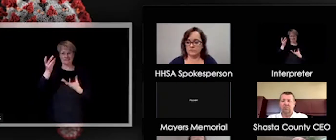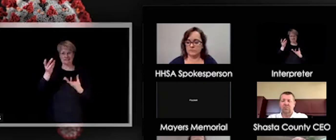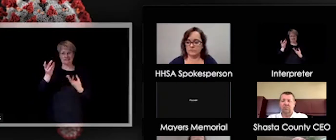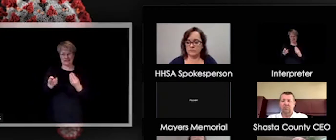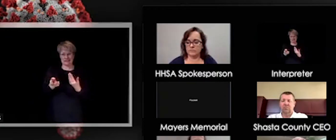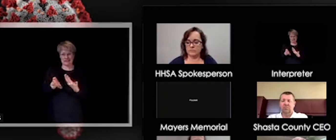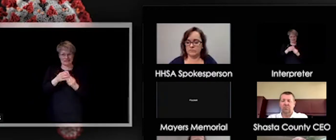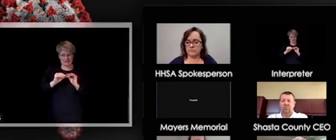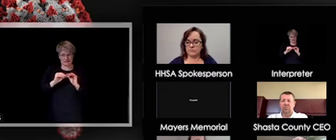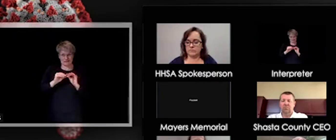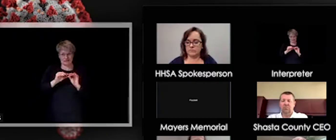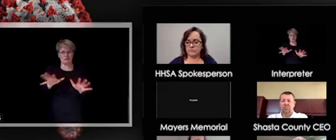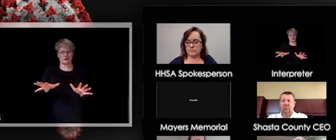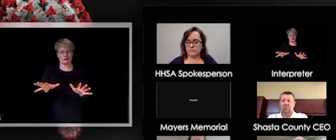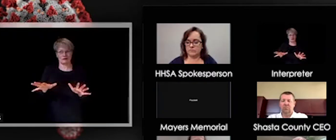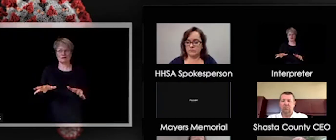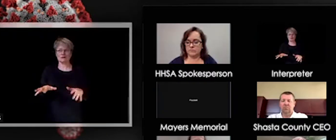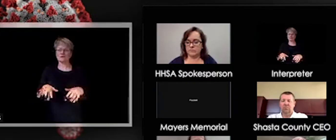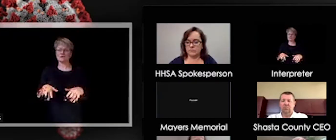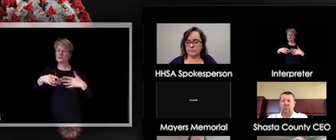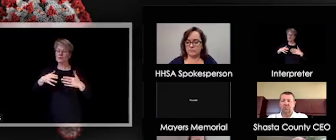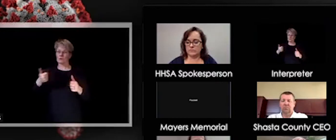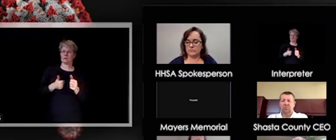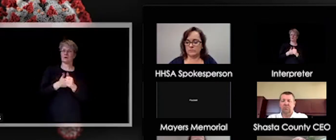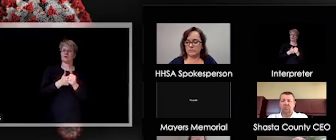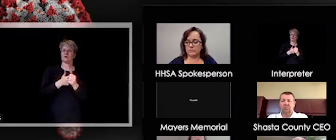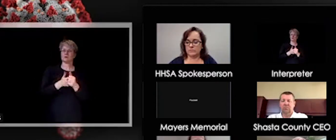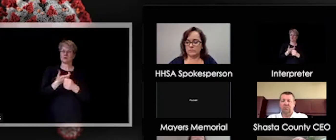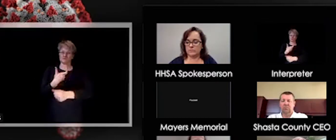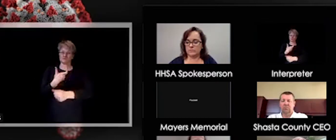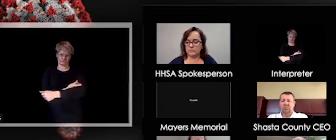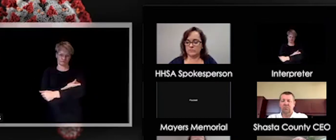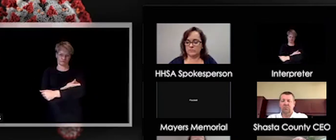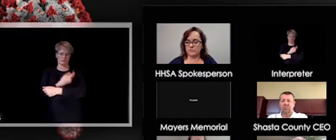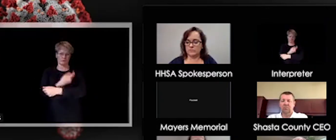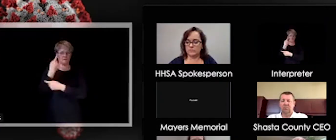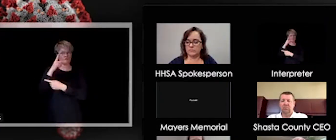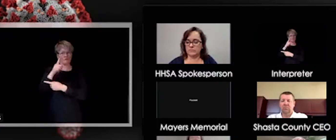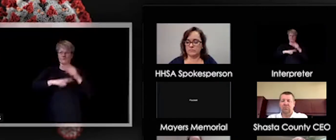up to date is the best way to do that for childhood infectious diseases. Also, wanted